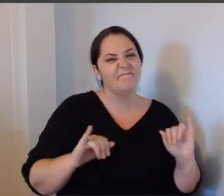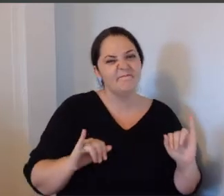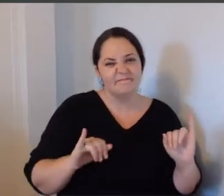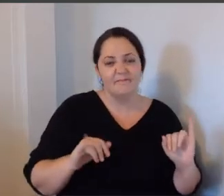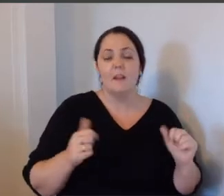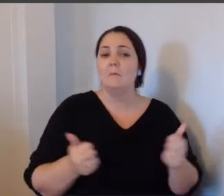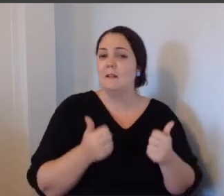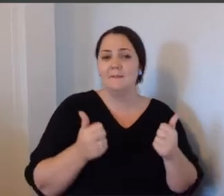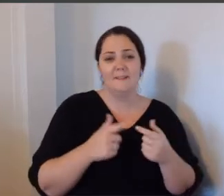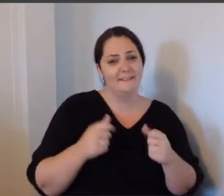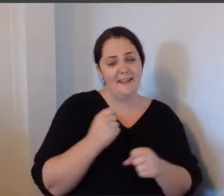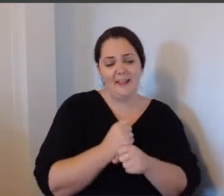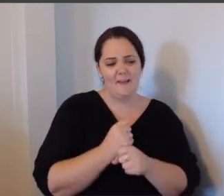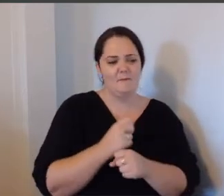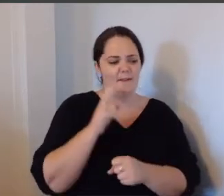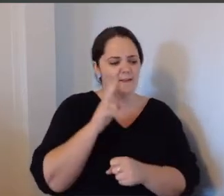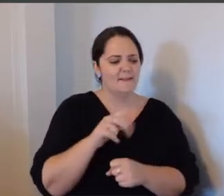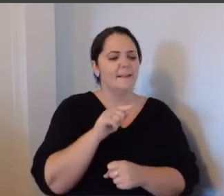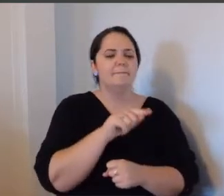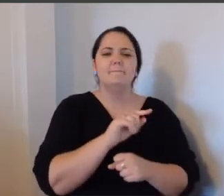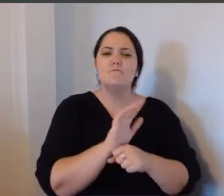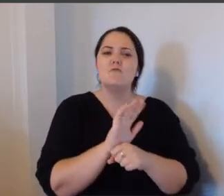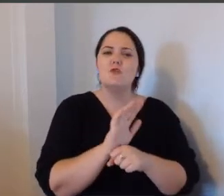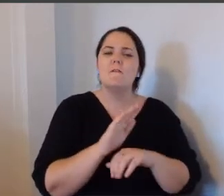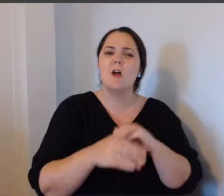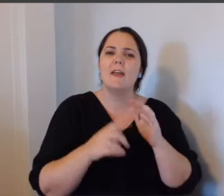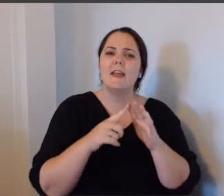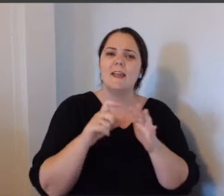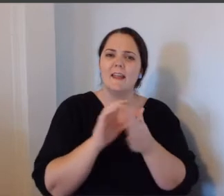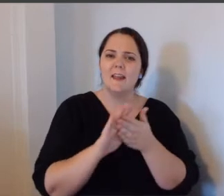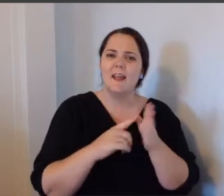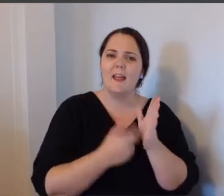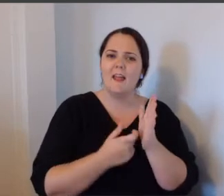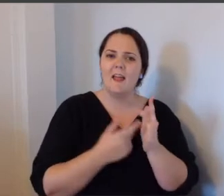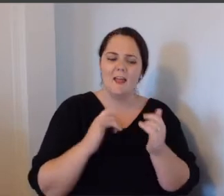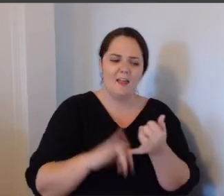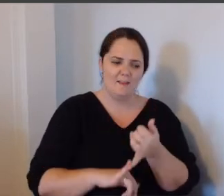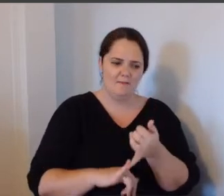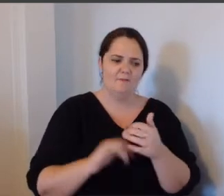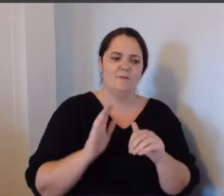of examples that we can point to in cinema such as Ed Harris' biopic on Jackson Pollock who was an